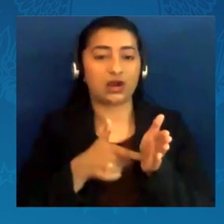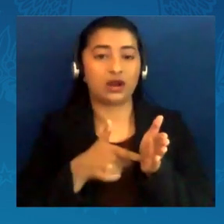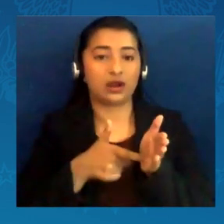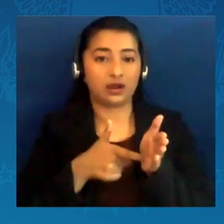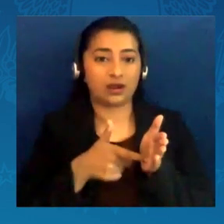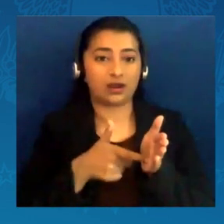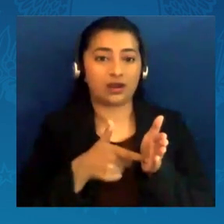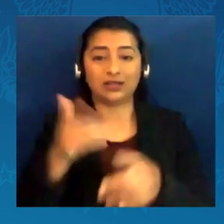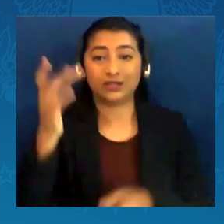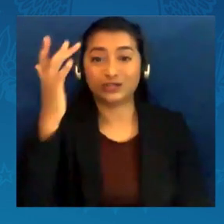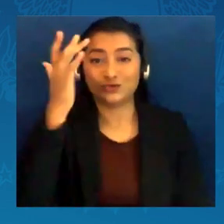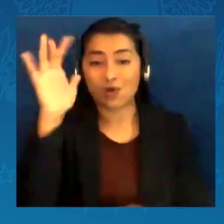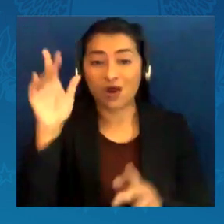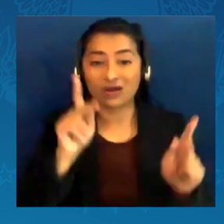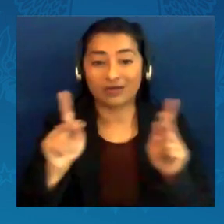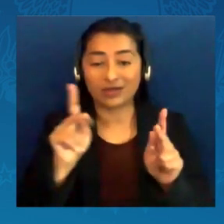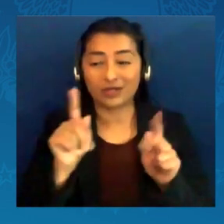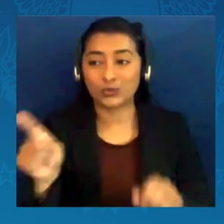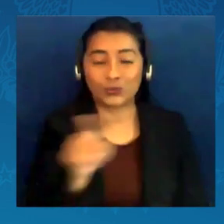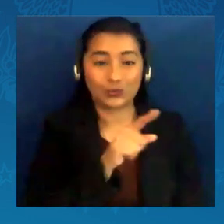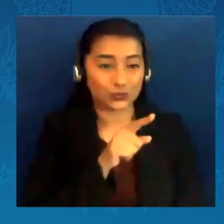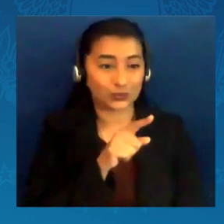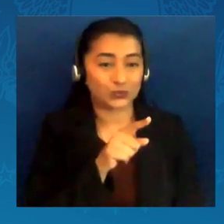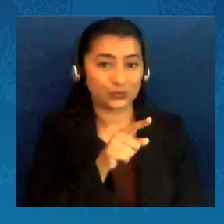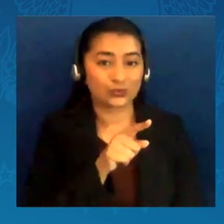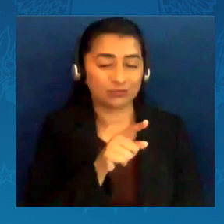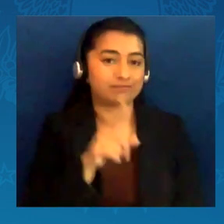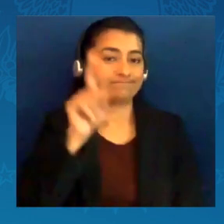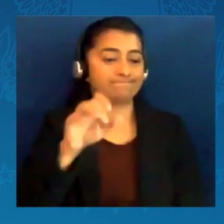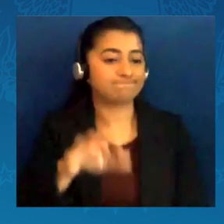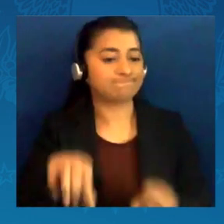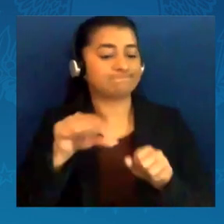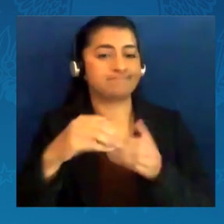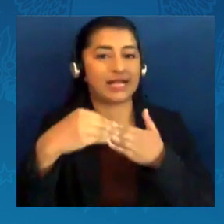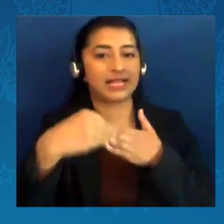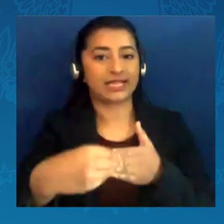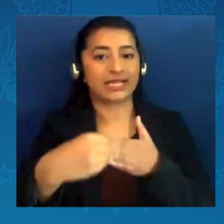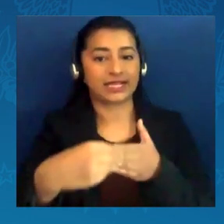that you are to lead on issues that require dedication,